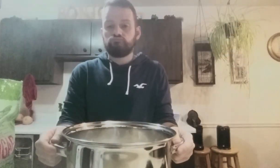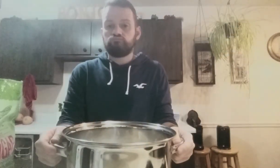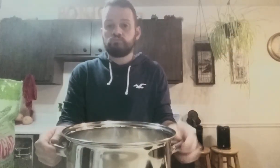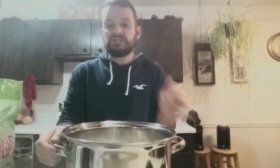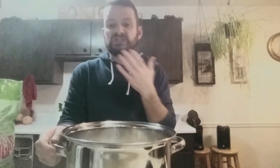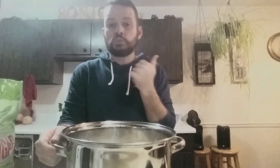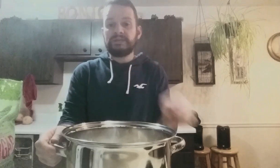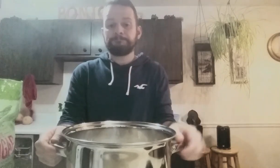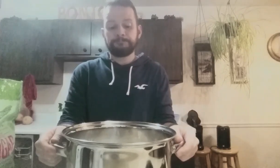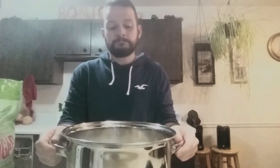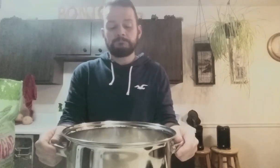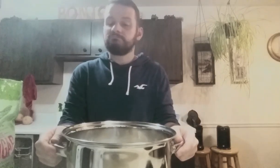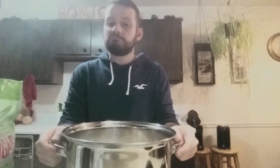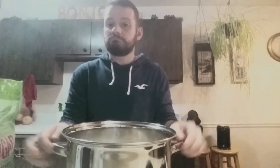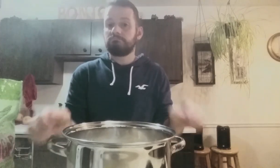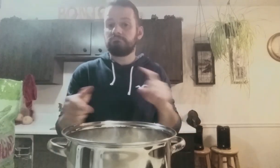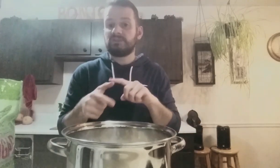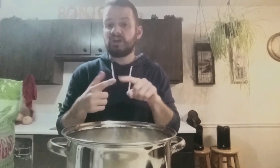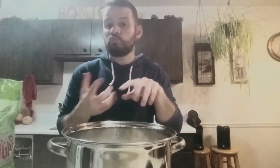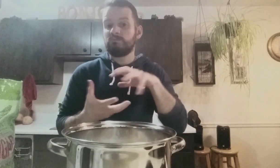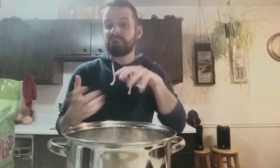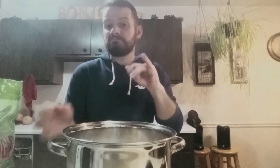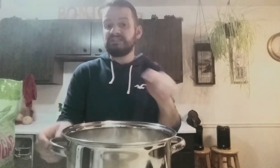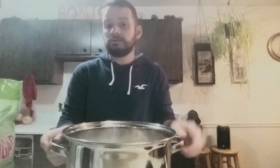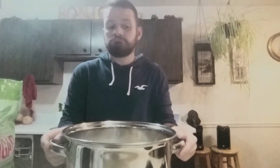Sweet. Then you mix it.